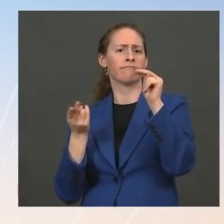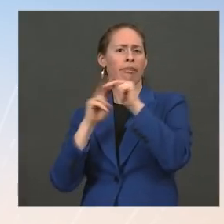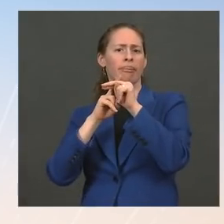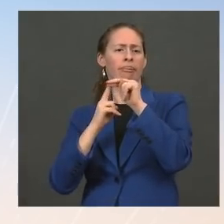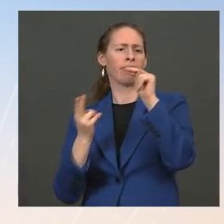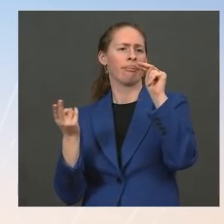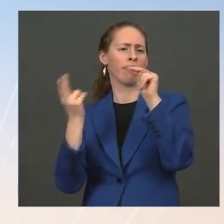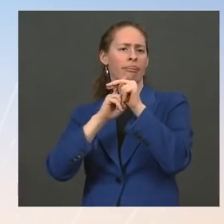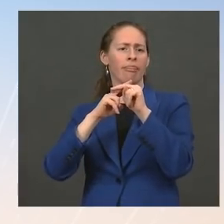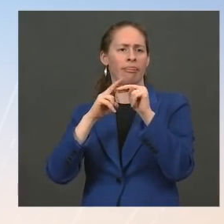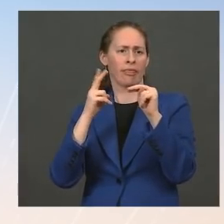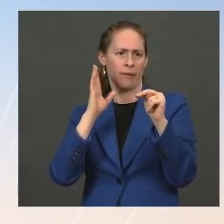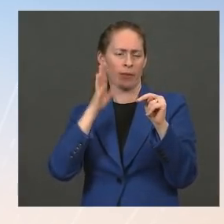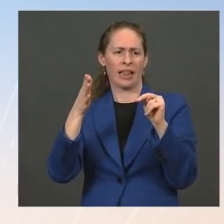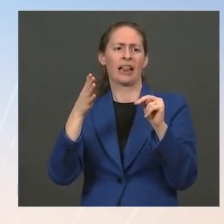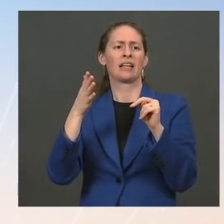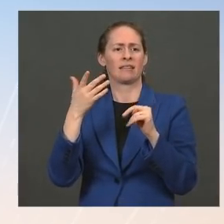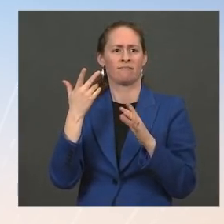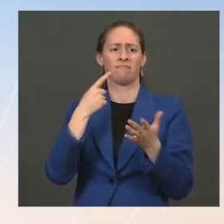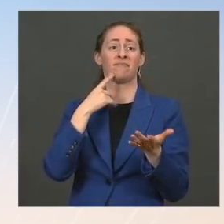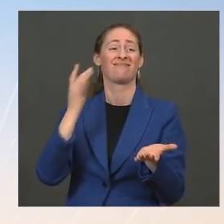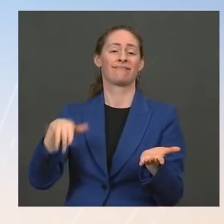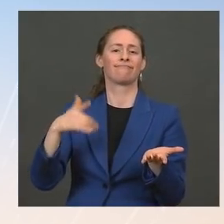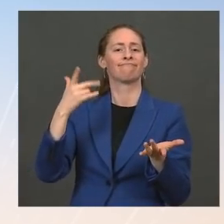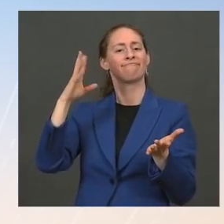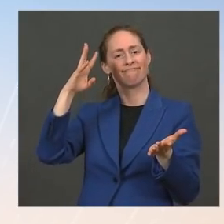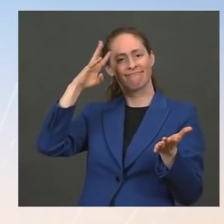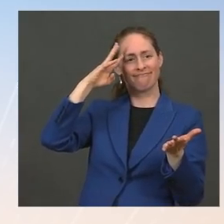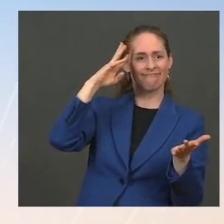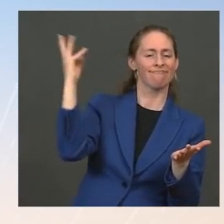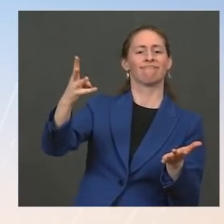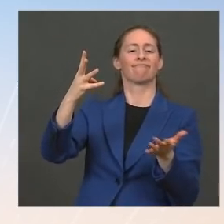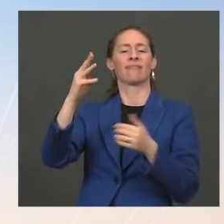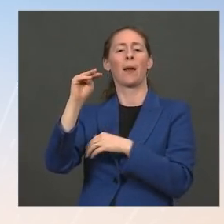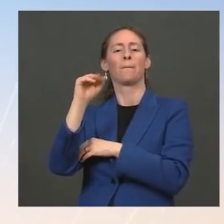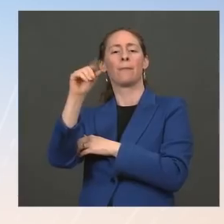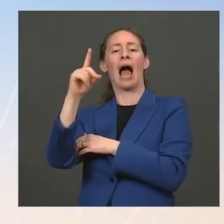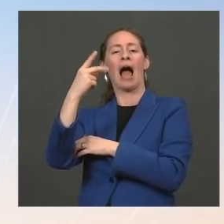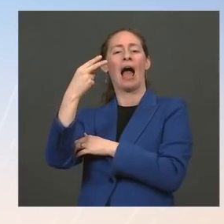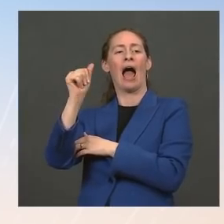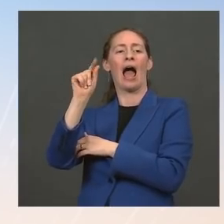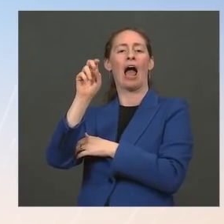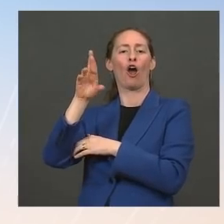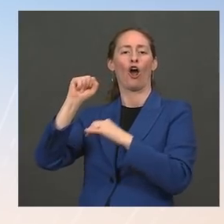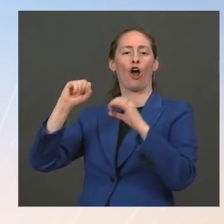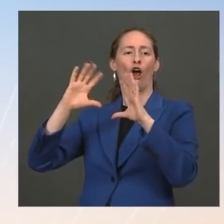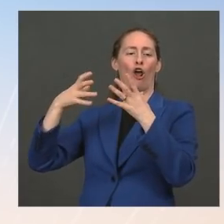when inflation is off the hook -- what would -- what would you say to that? Ms. Psaki: Well, on the first piece,